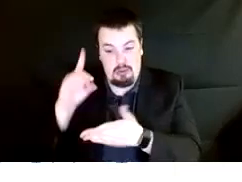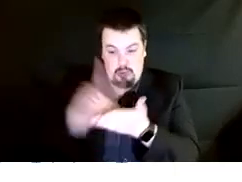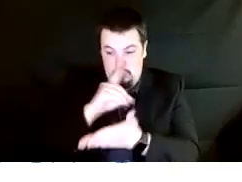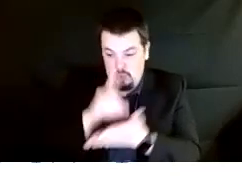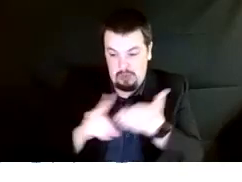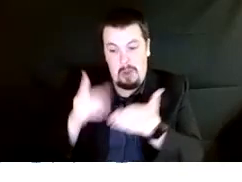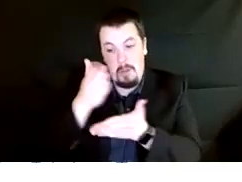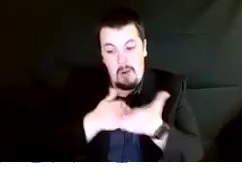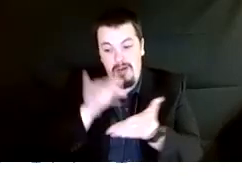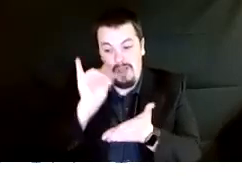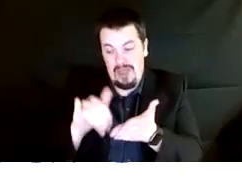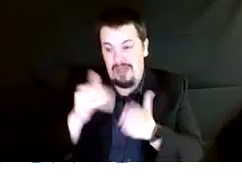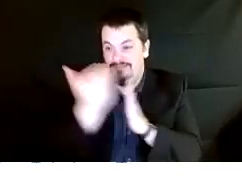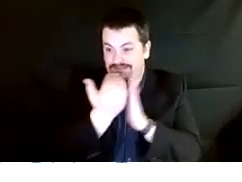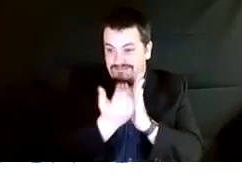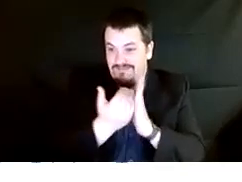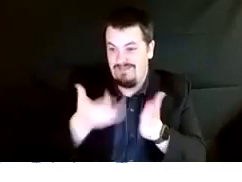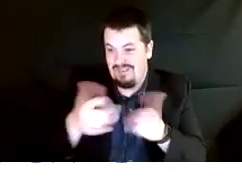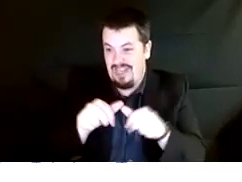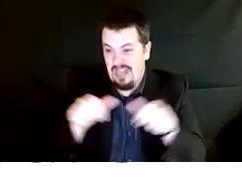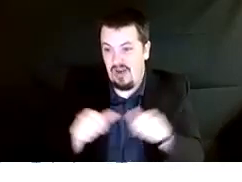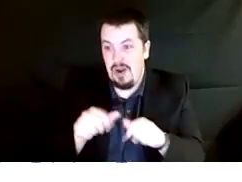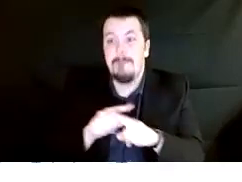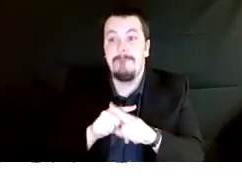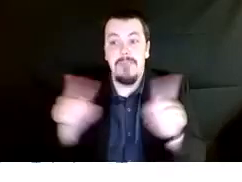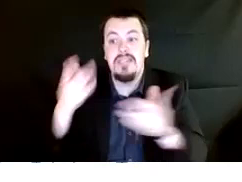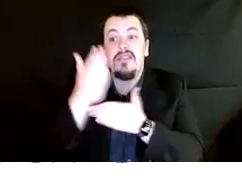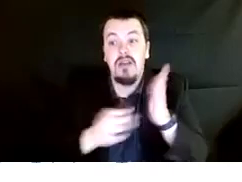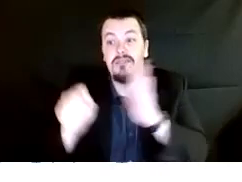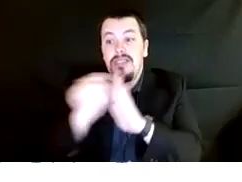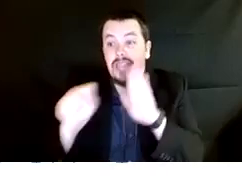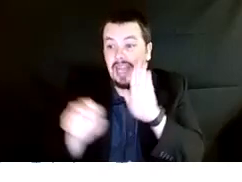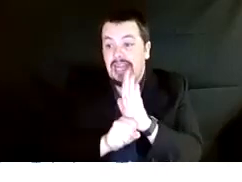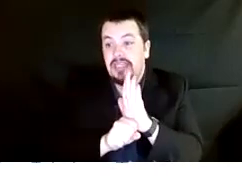the guidelines in the country, but there were some states that maybe you could argue were